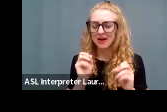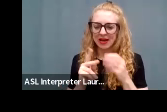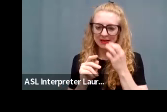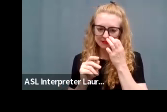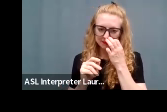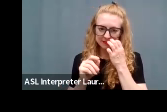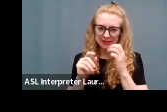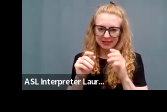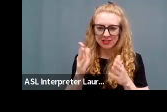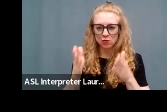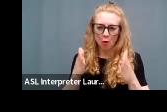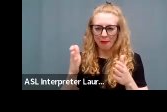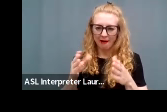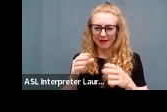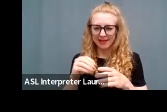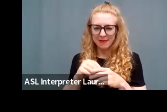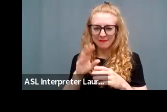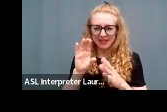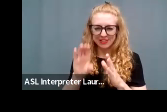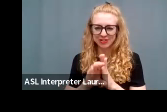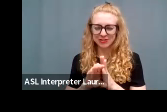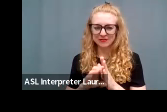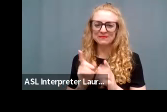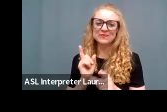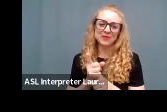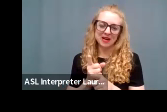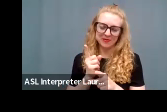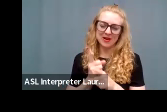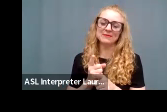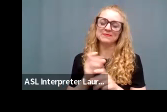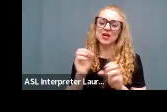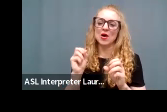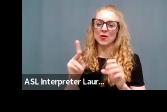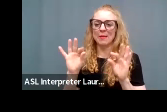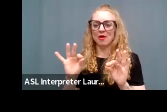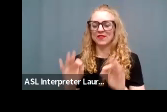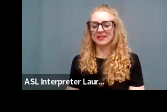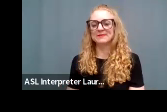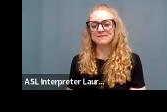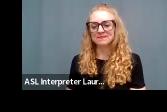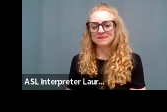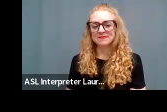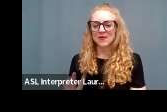robot in the picture correct yeah that's it okay just wanted to make sure we're caught up so that